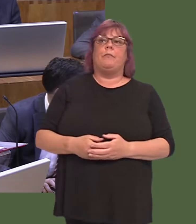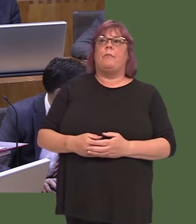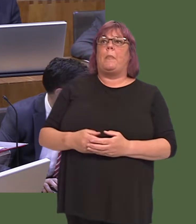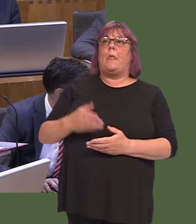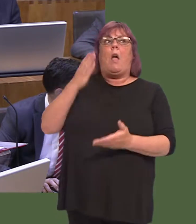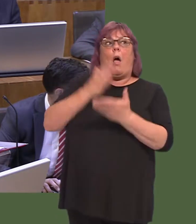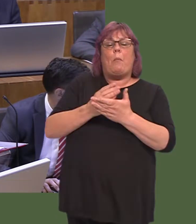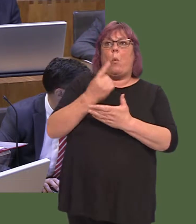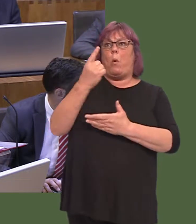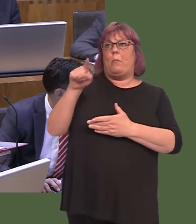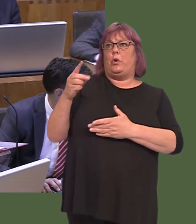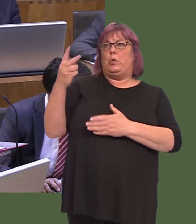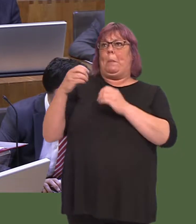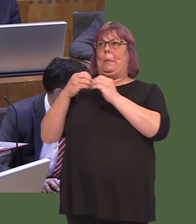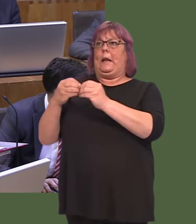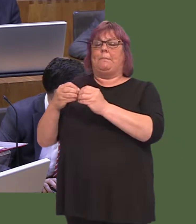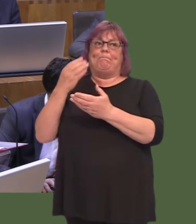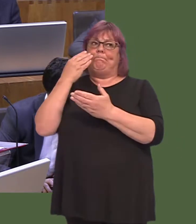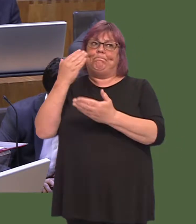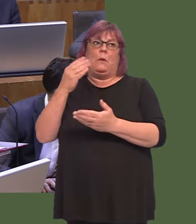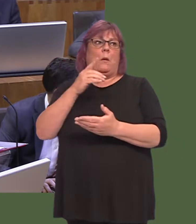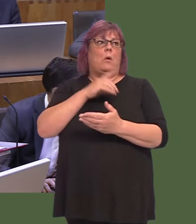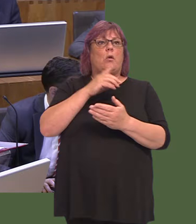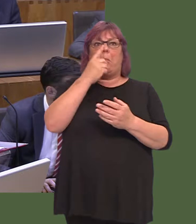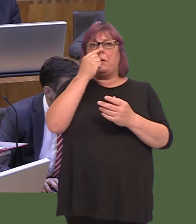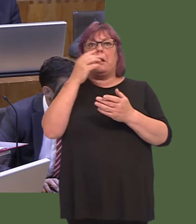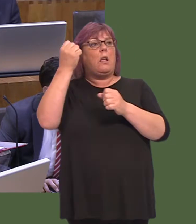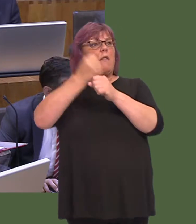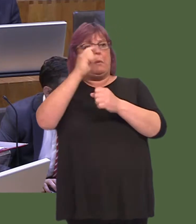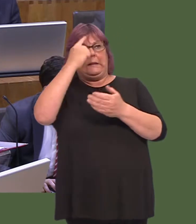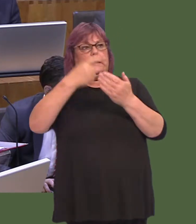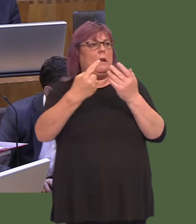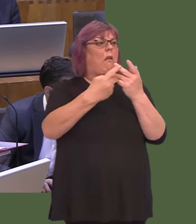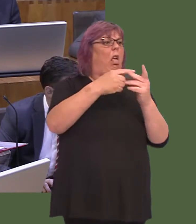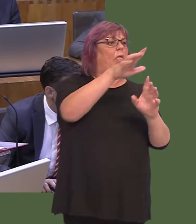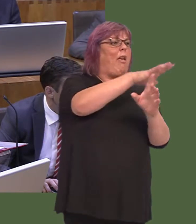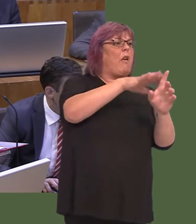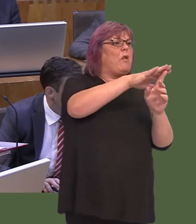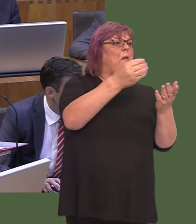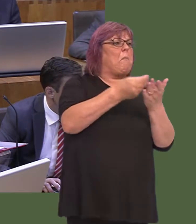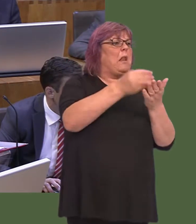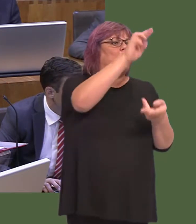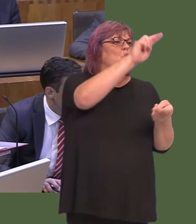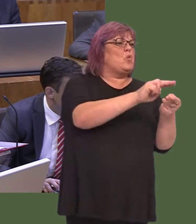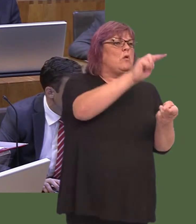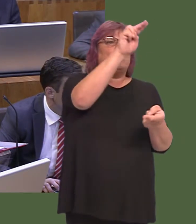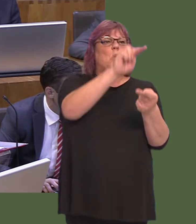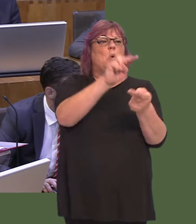We don't know whether there'll be cuts elsewhere that will bring that figure down. Until we know what the final figure is, it's very difficult to give any commitments in